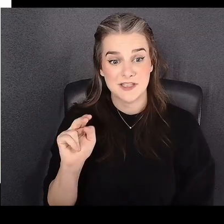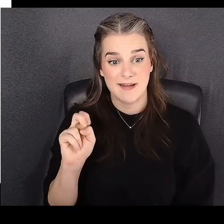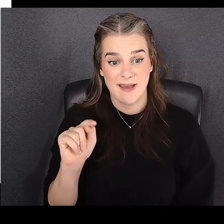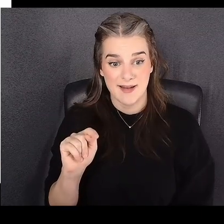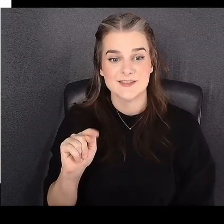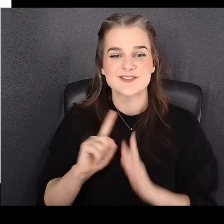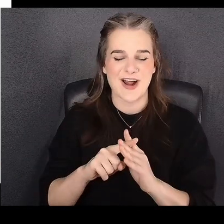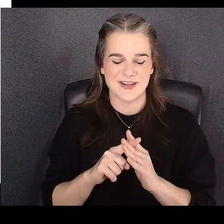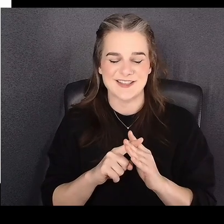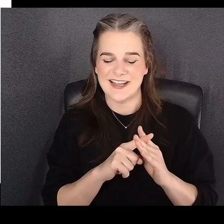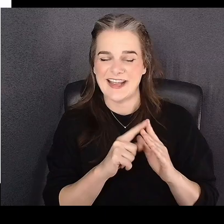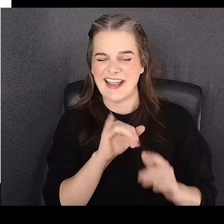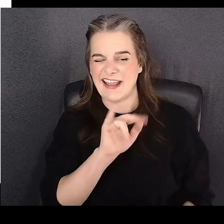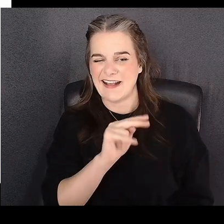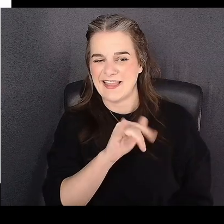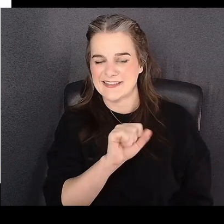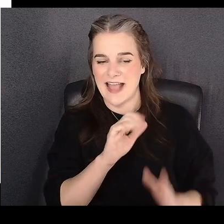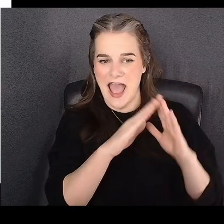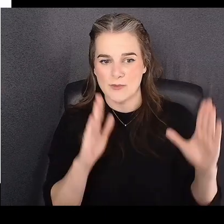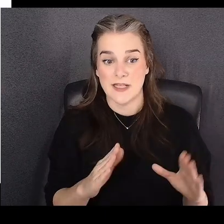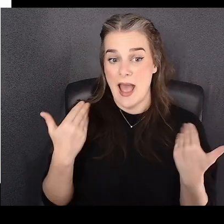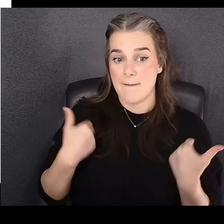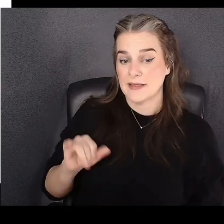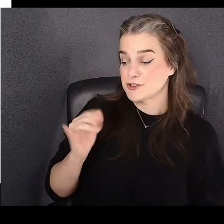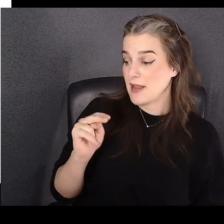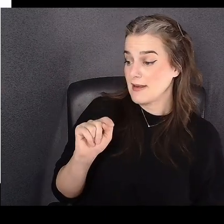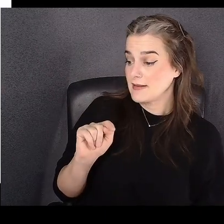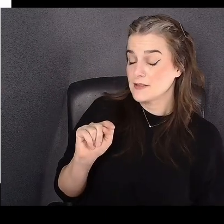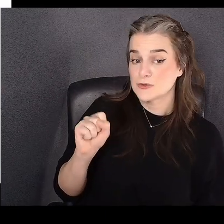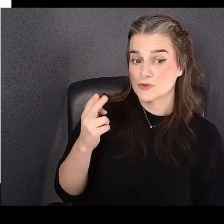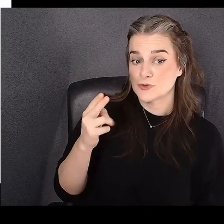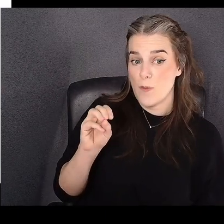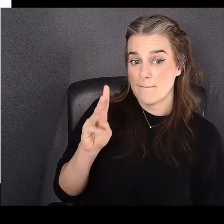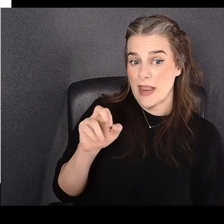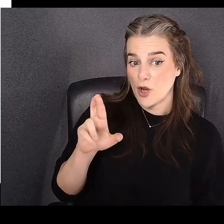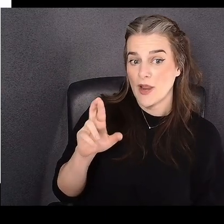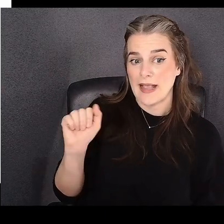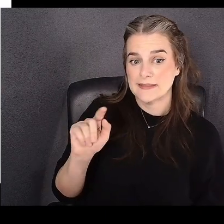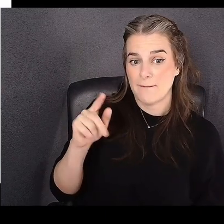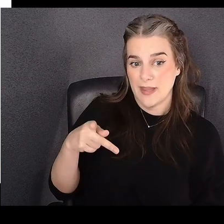I'm Janet Shoemaker. I'm also ATP and CTRS. Started out in rec therapy, graduated,